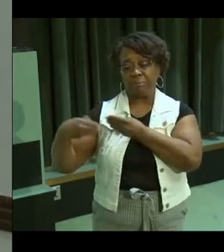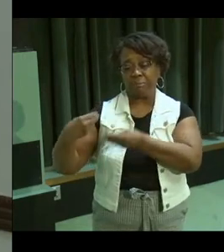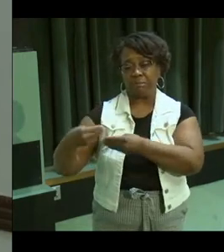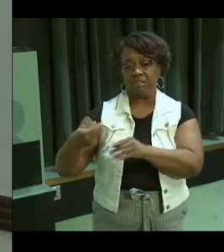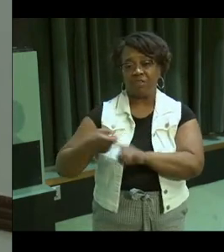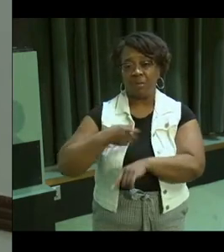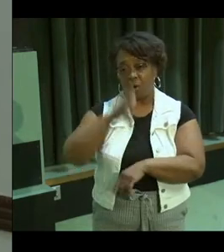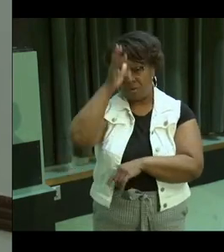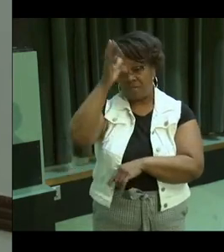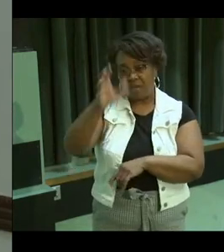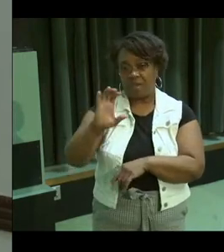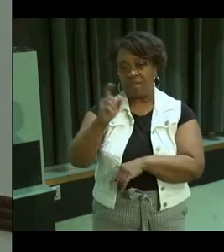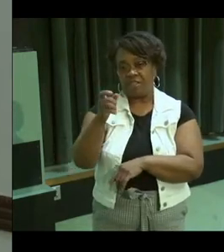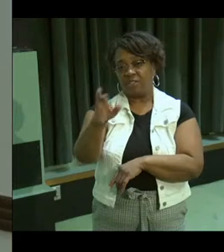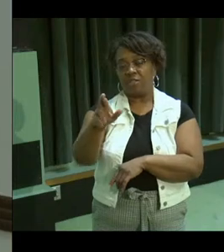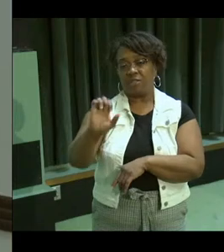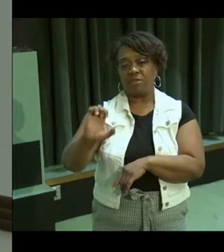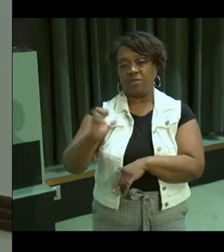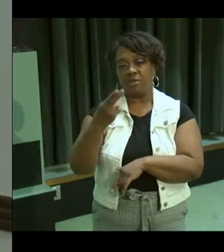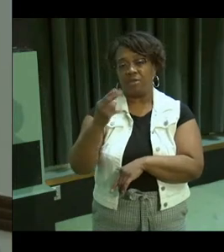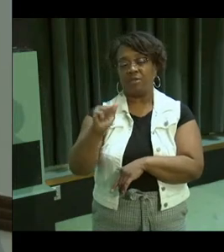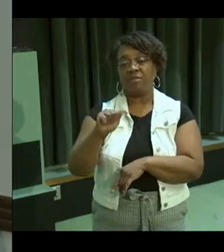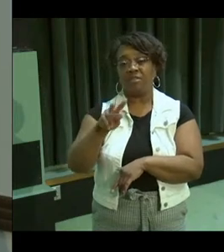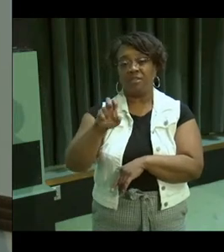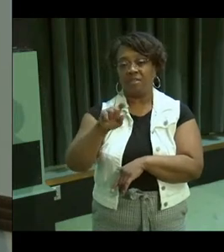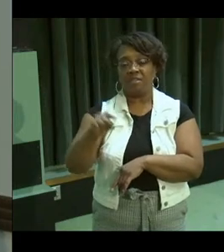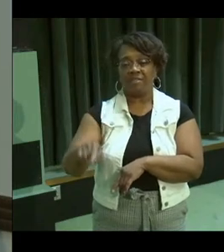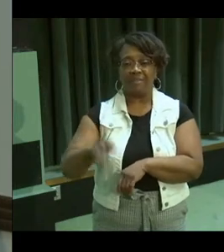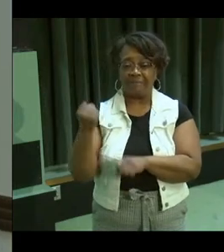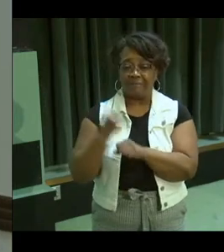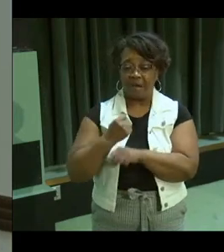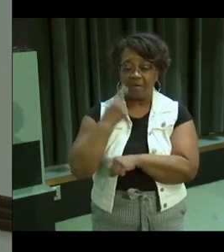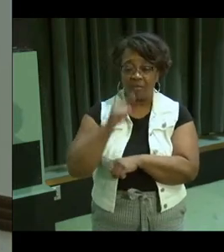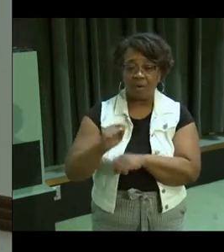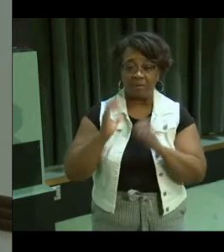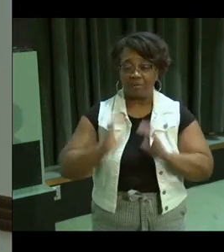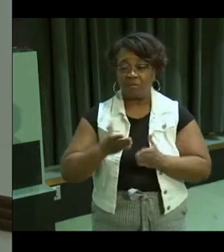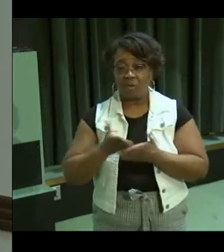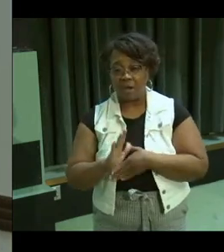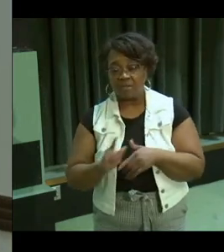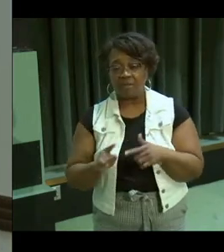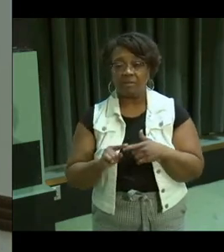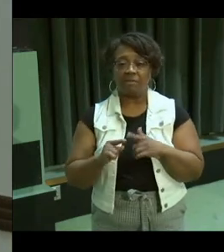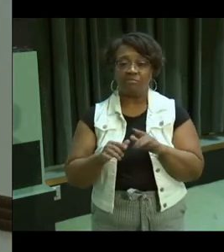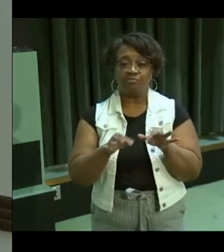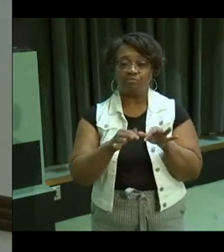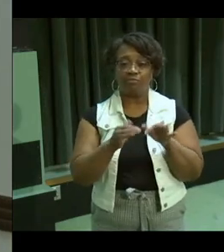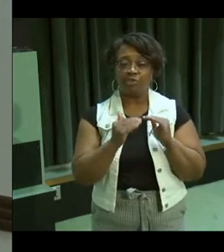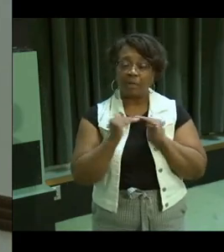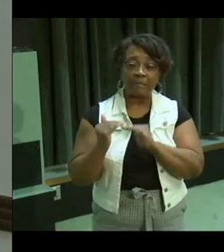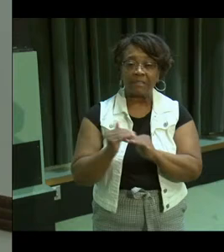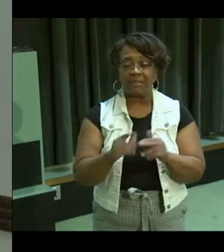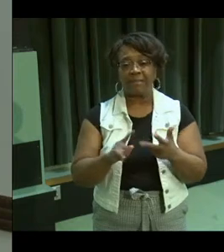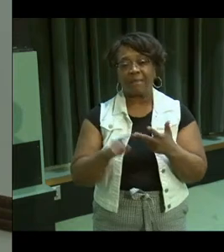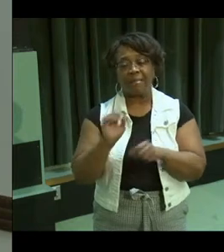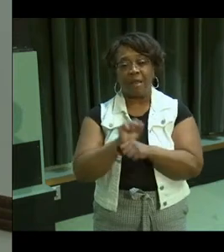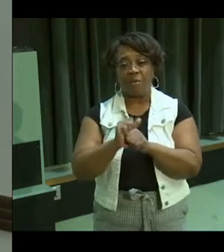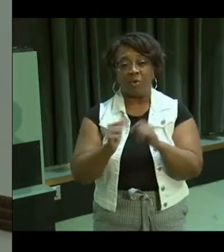Cesar Chavez. The fight for